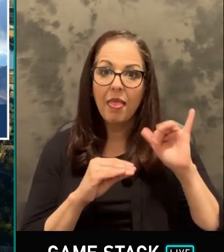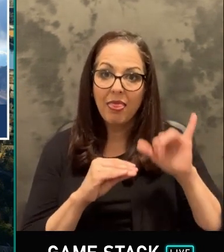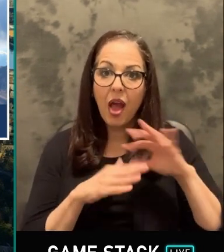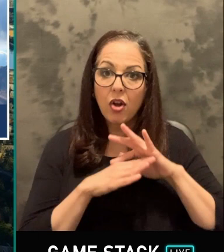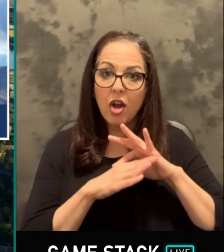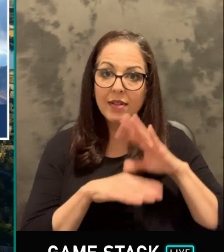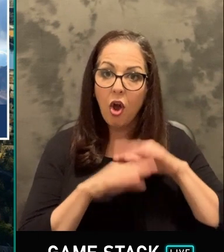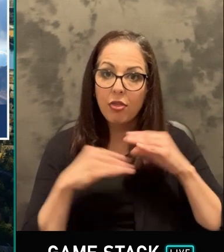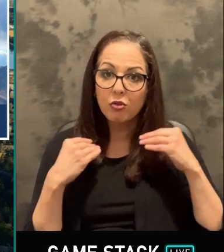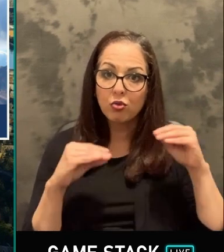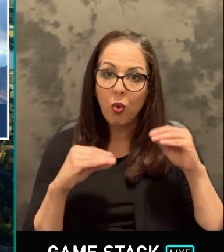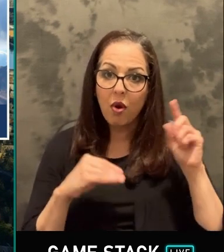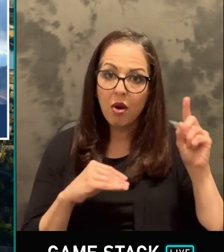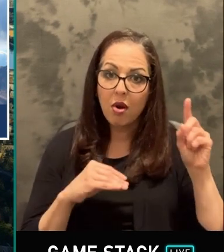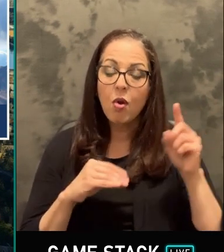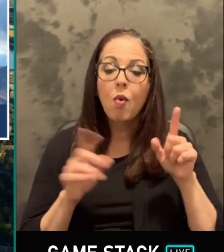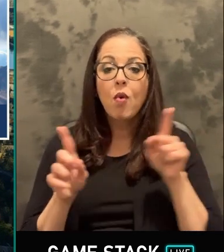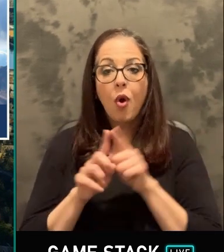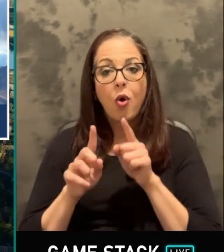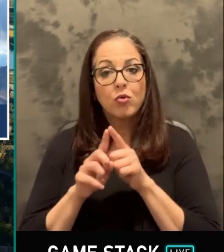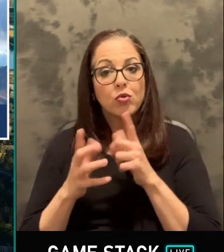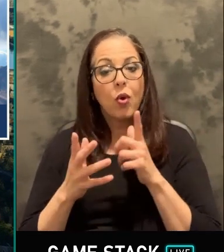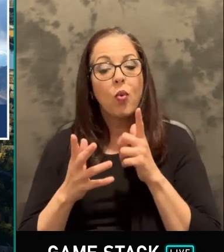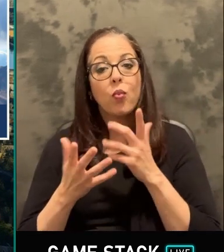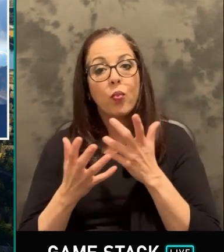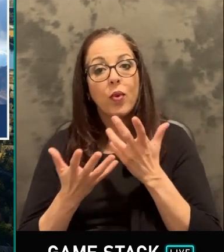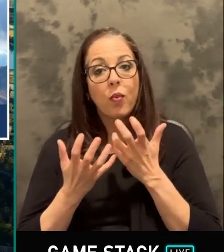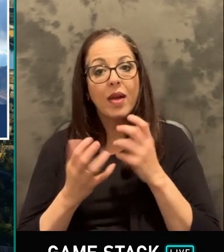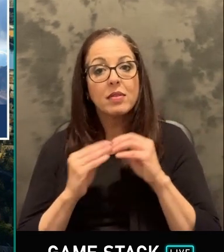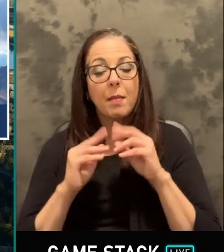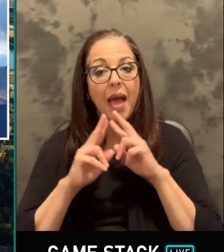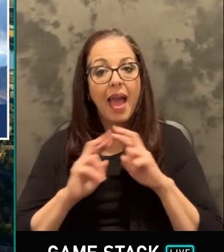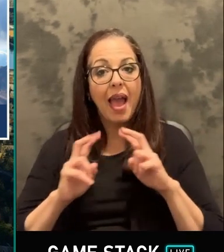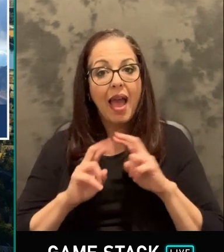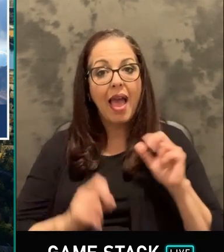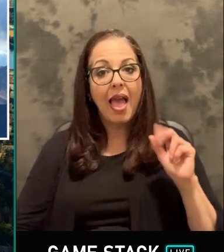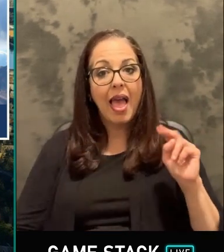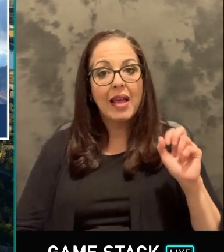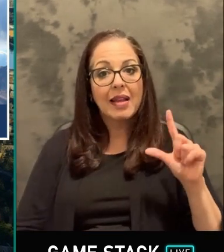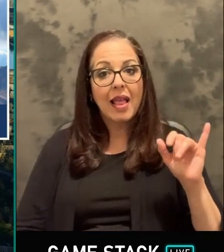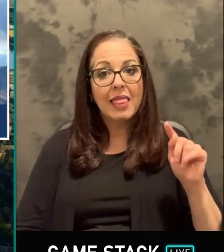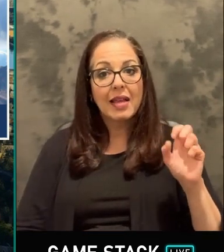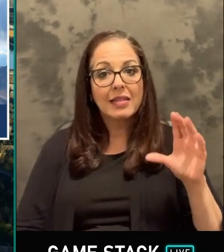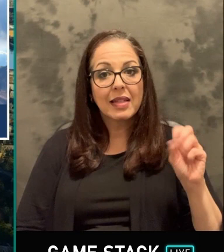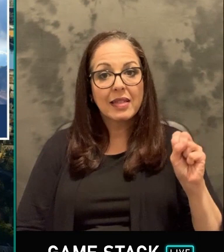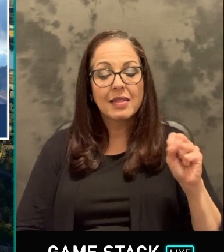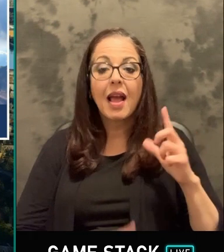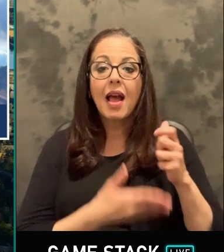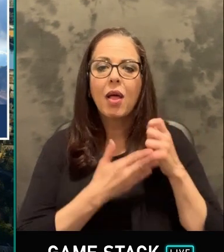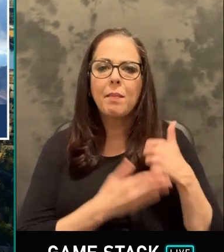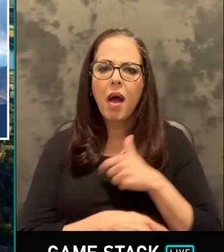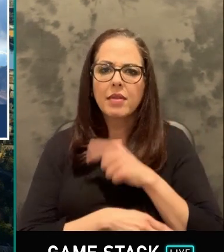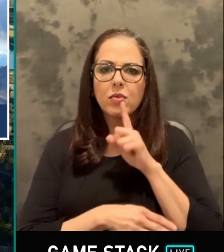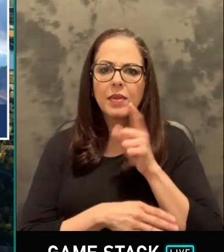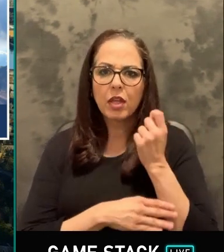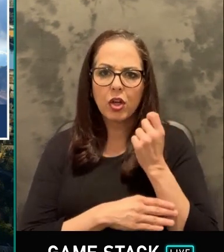We also need some analytics. These analytics are here to help us to understand, what all the streamers need,